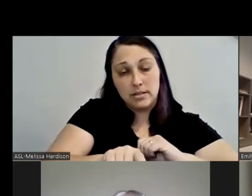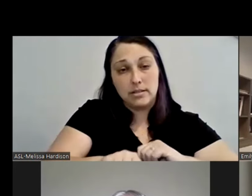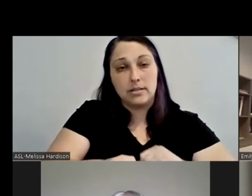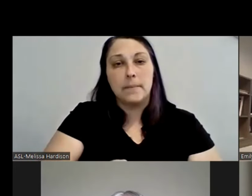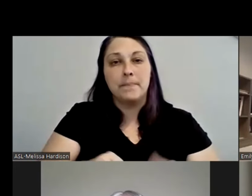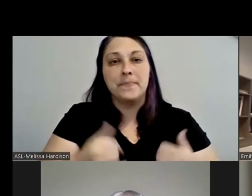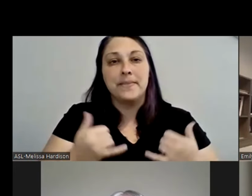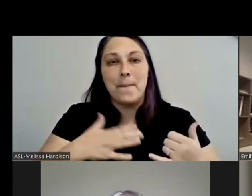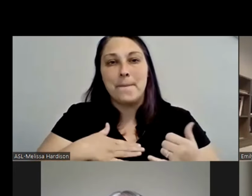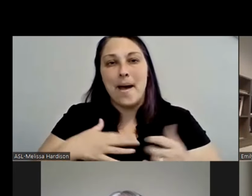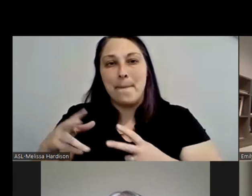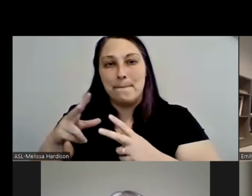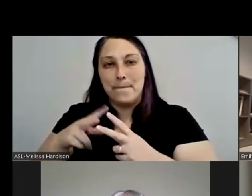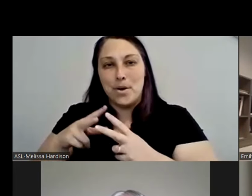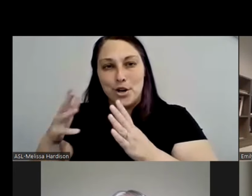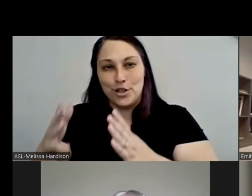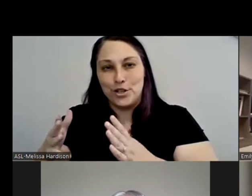Many homes are poorly lit, -- we can add supports to homes.